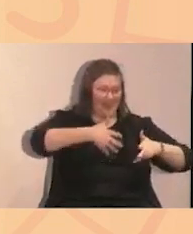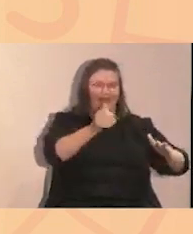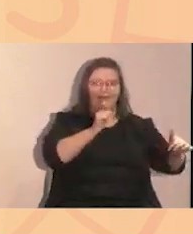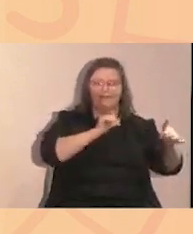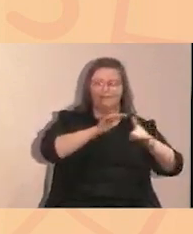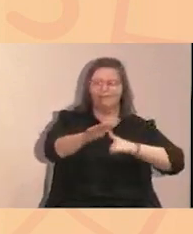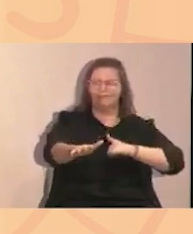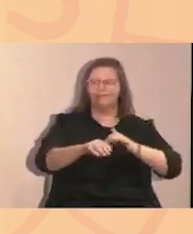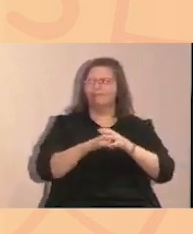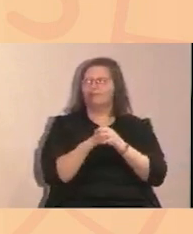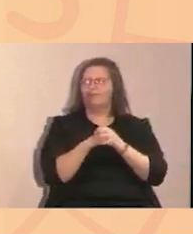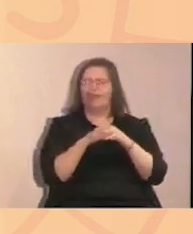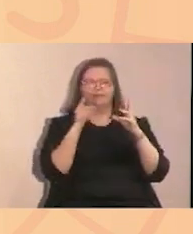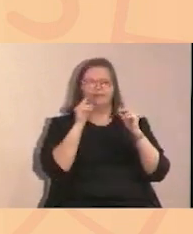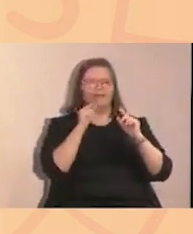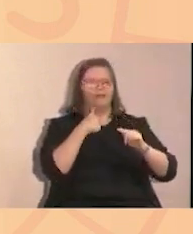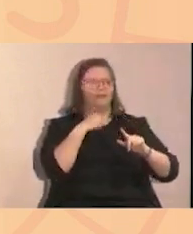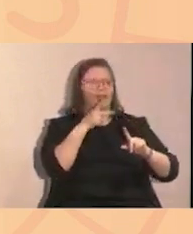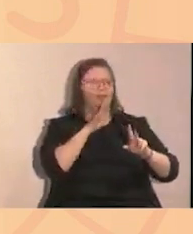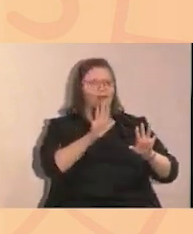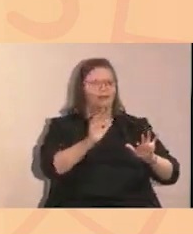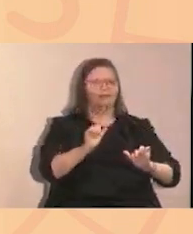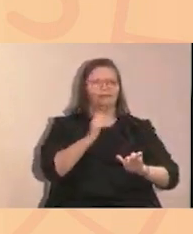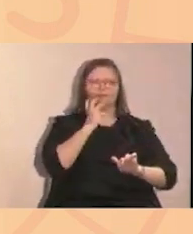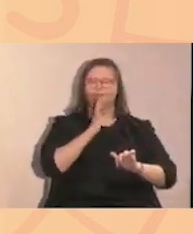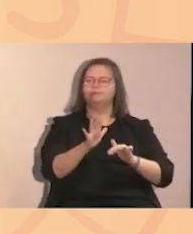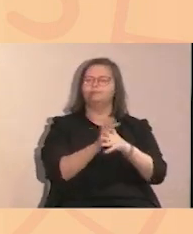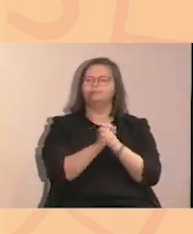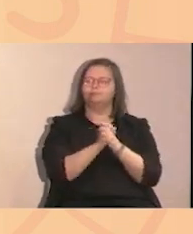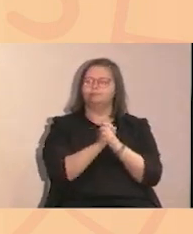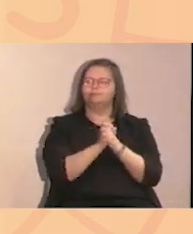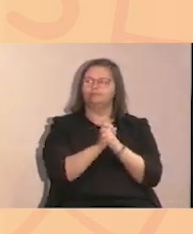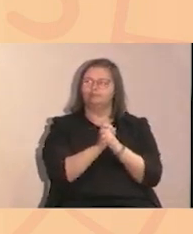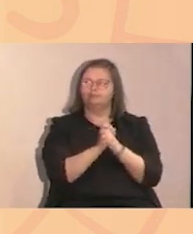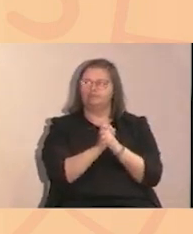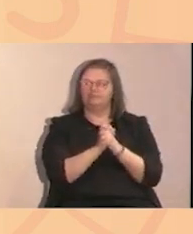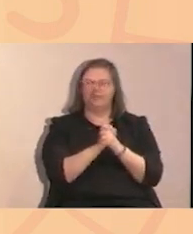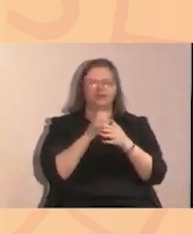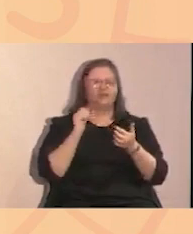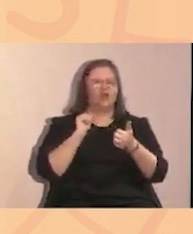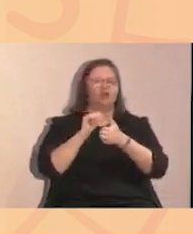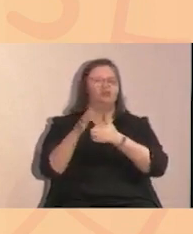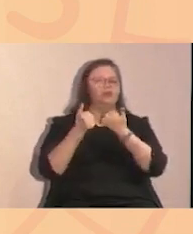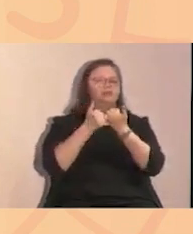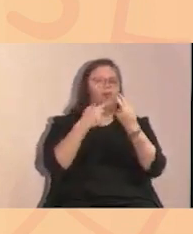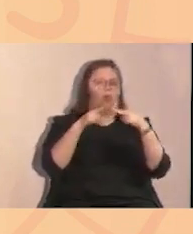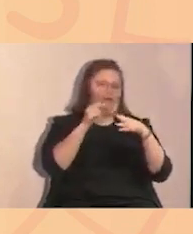(AUDIO DISTORTS) There we go. I get to do that with the great support of our leadership team.